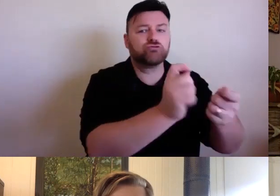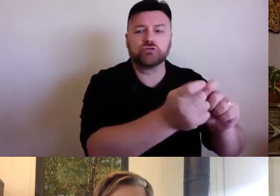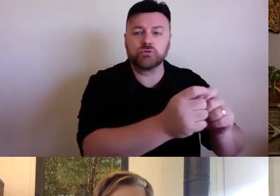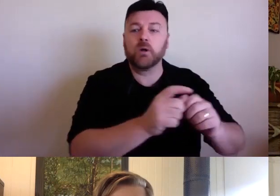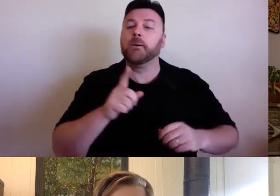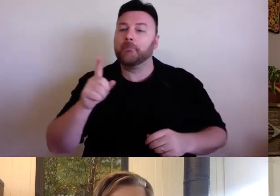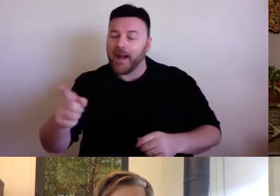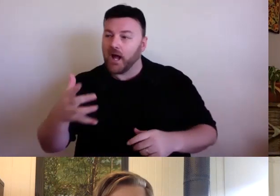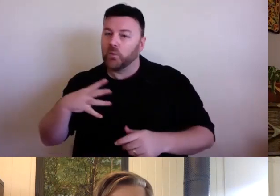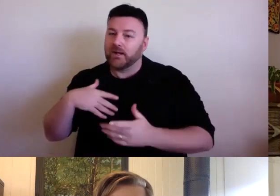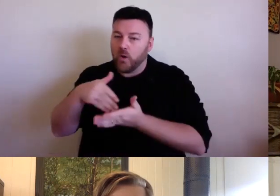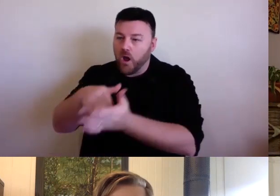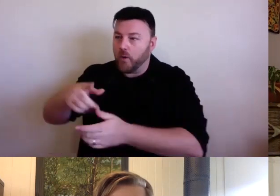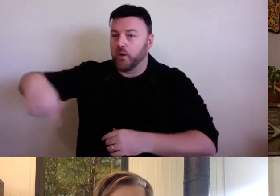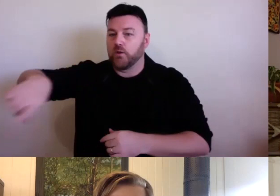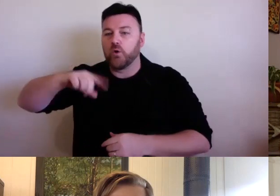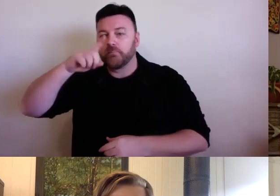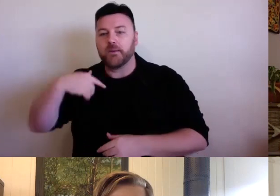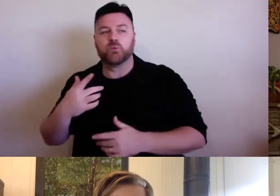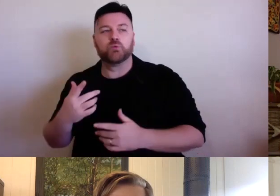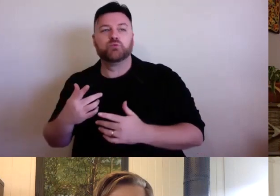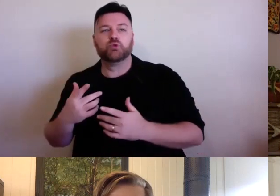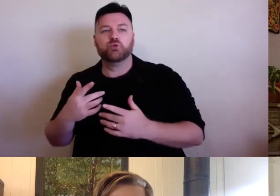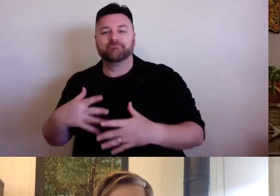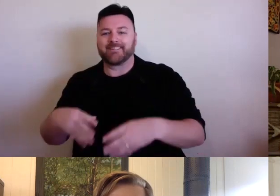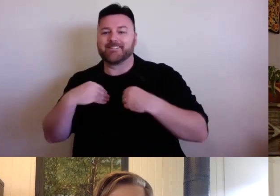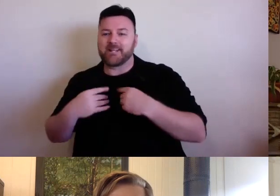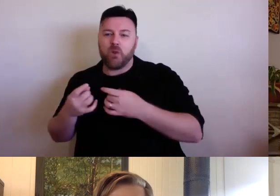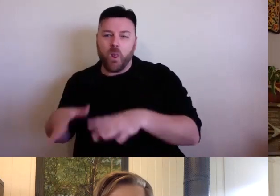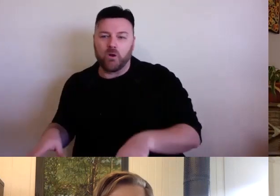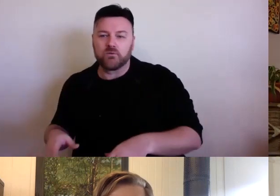even if those losses are symbolic rather than money or resources. >>